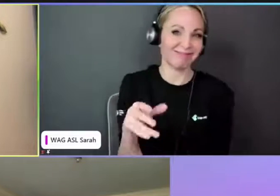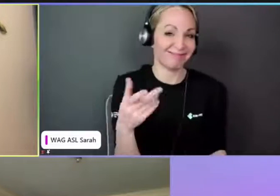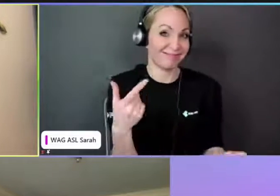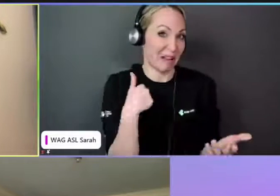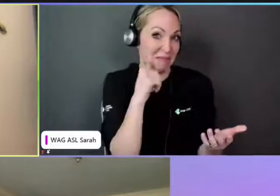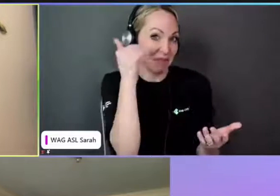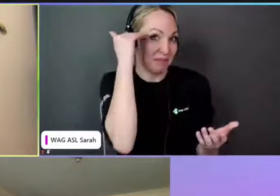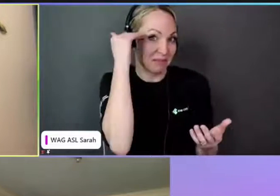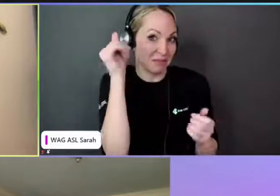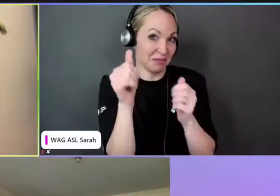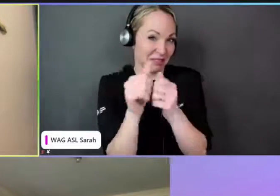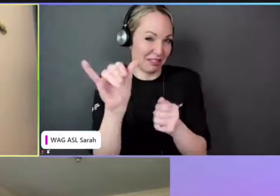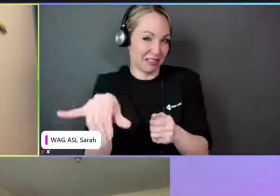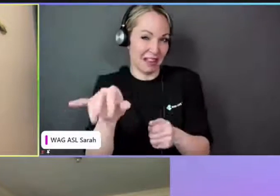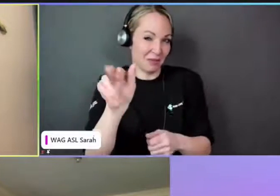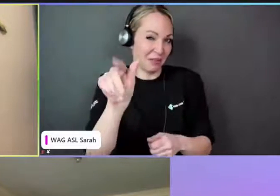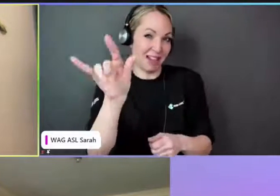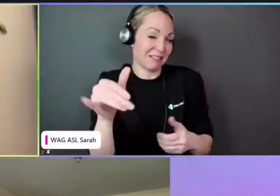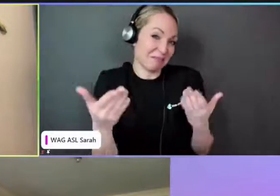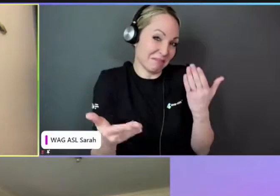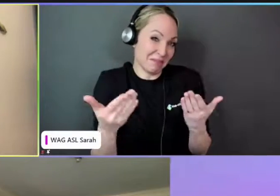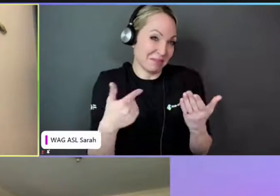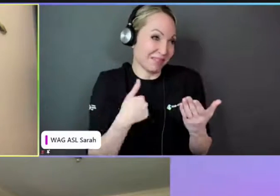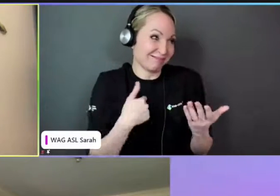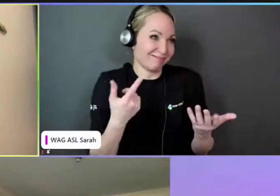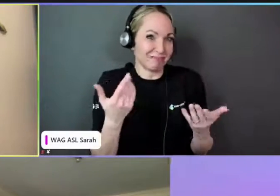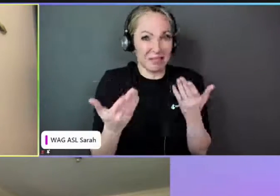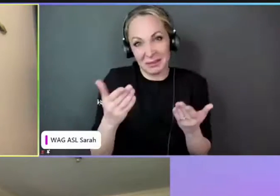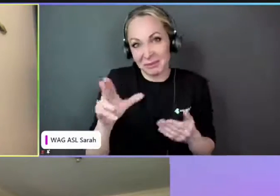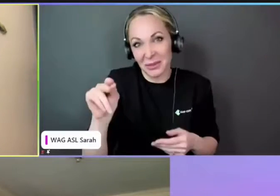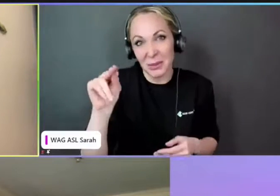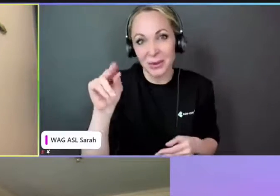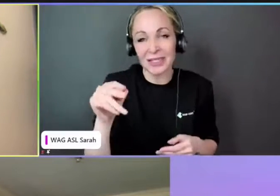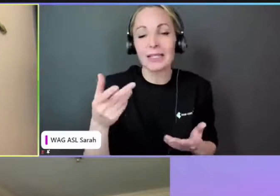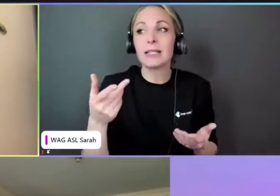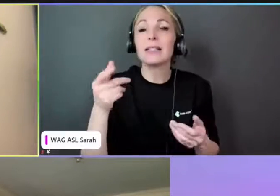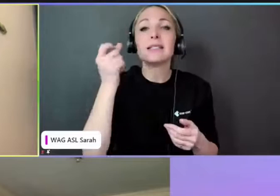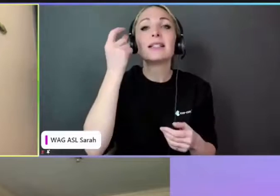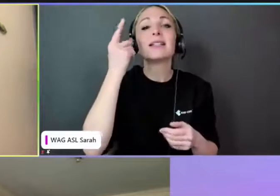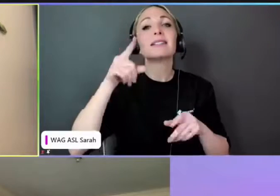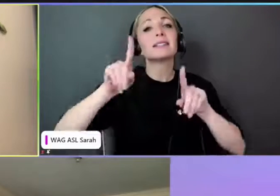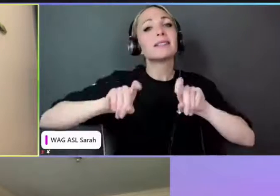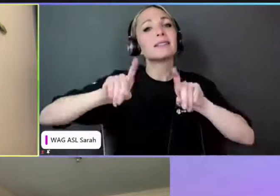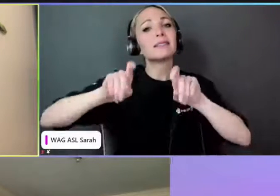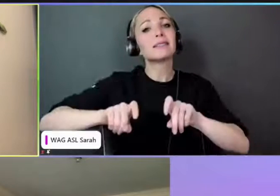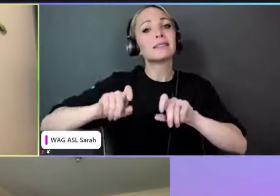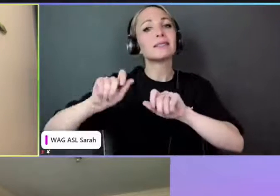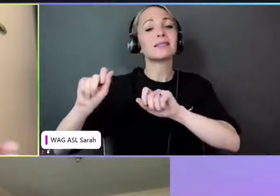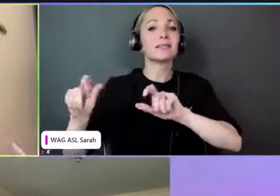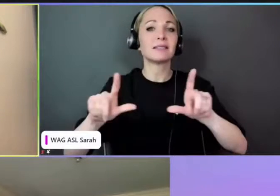Just as far as integrations with testing frameworks, just to answer this, if it hasn't already been answered,